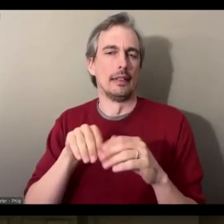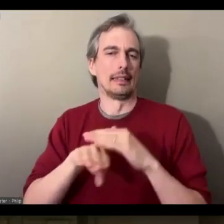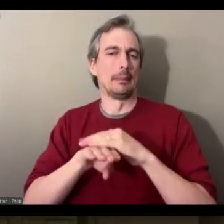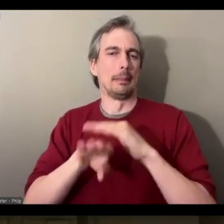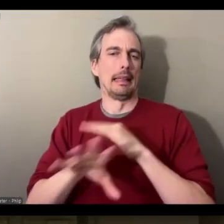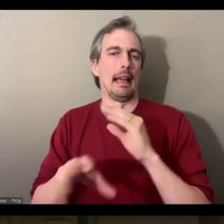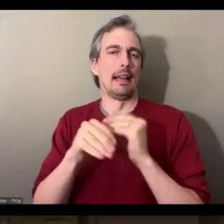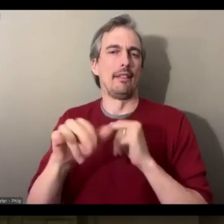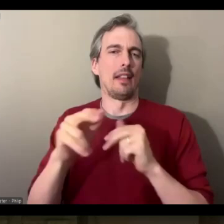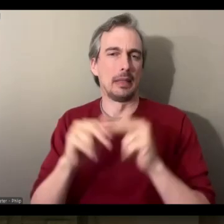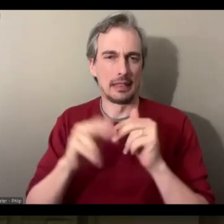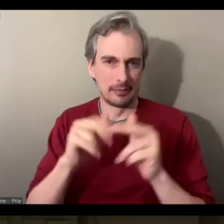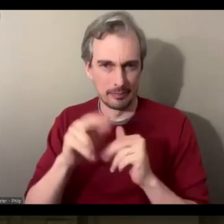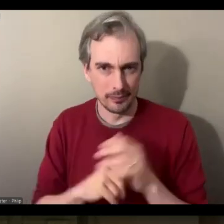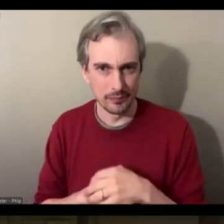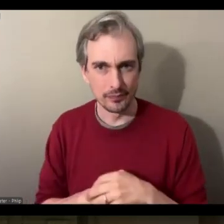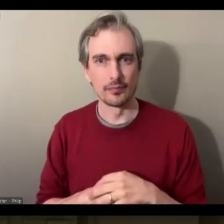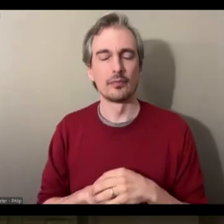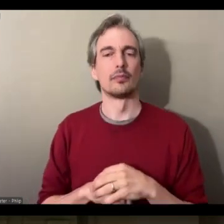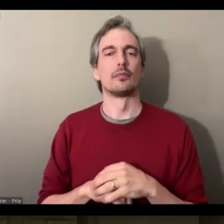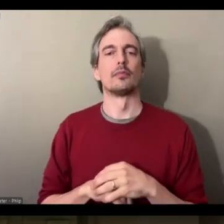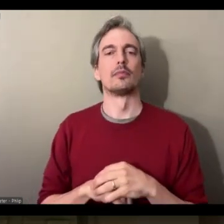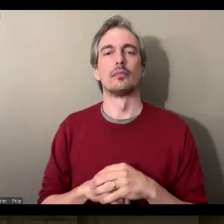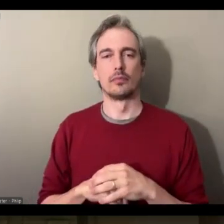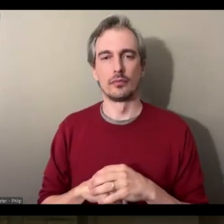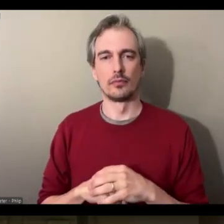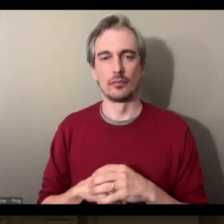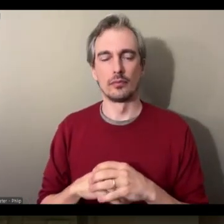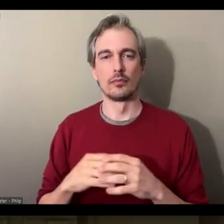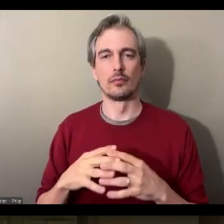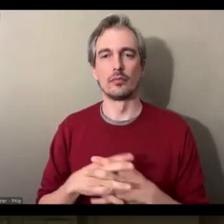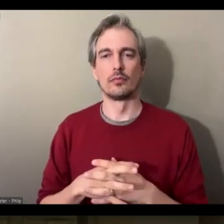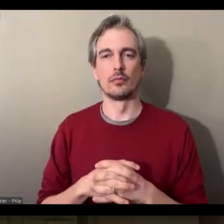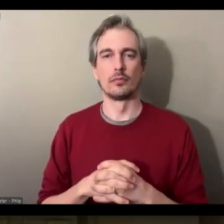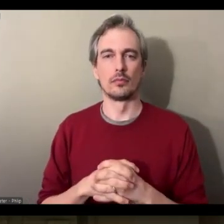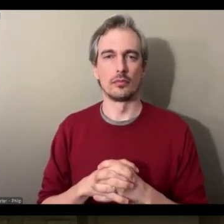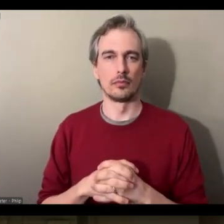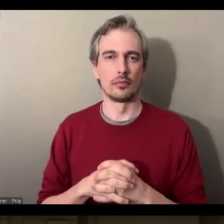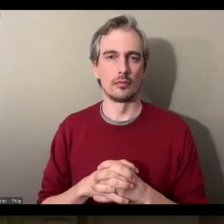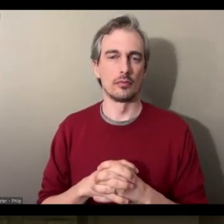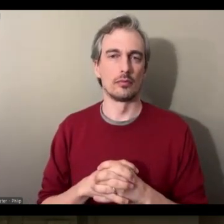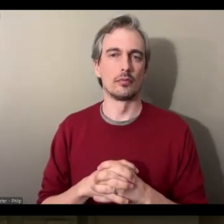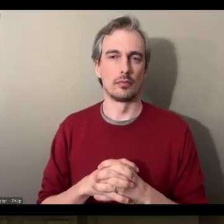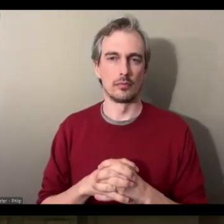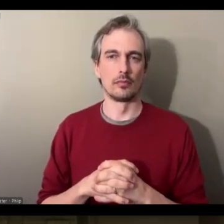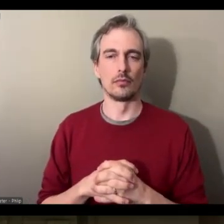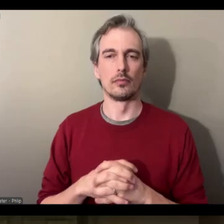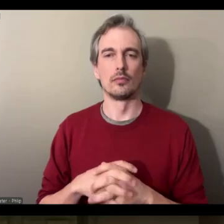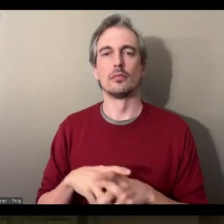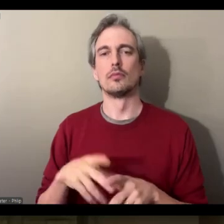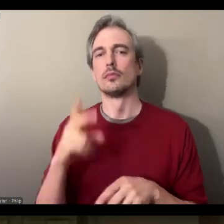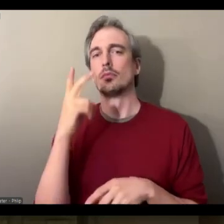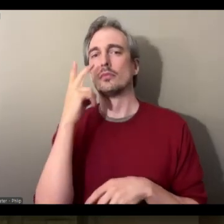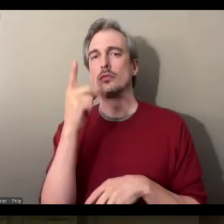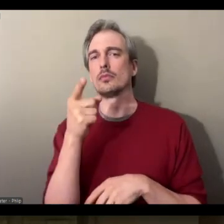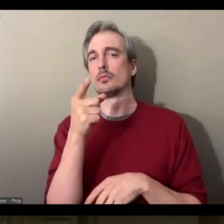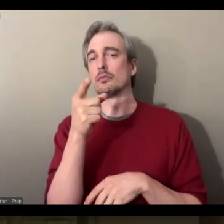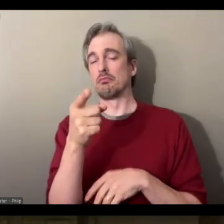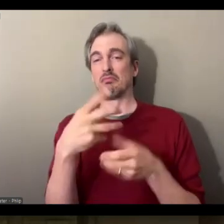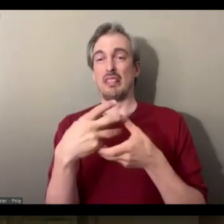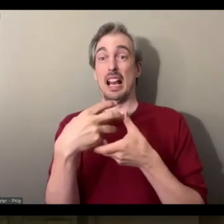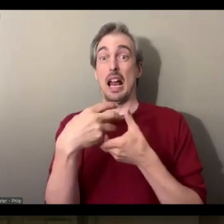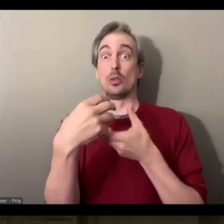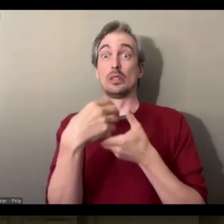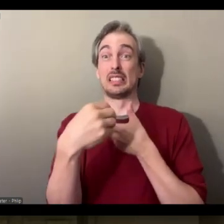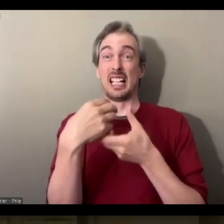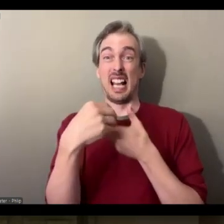What you're seeing here is a rendering of PAC NYC, which is a marble cube. And on this rendering,